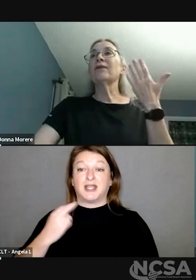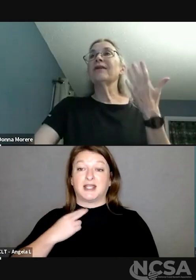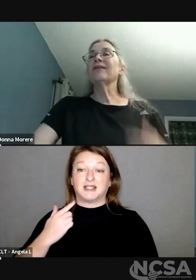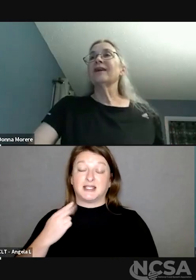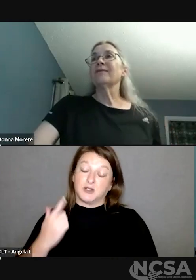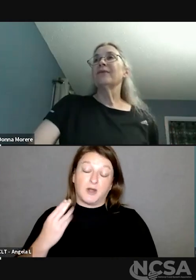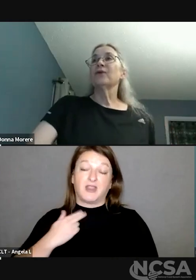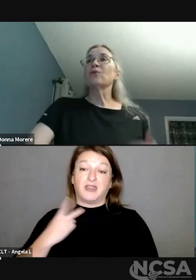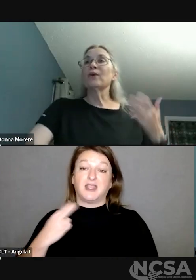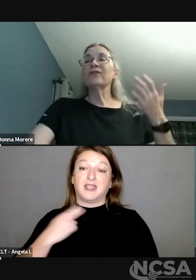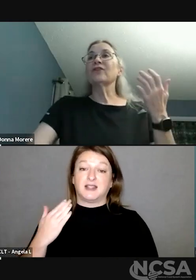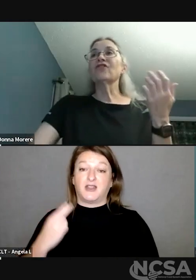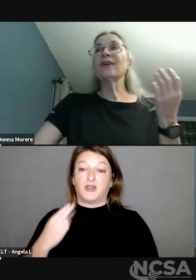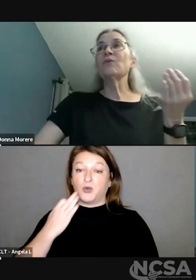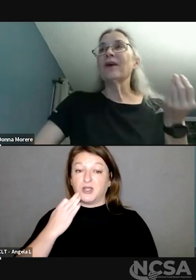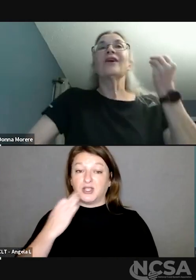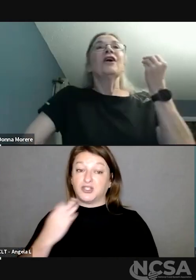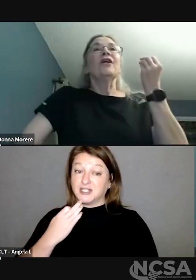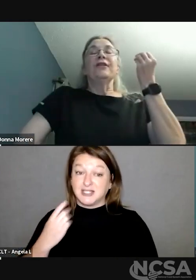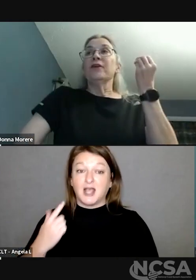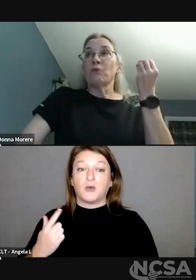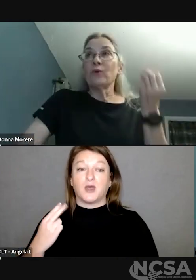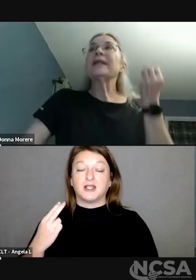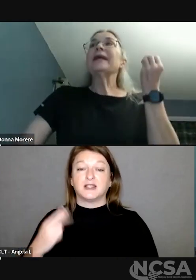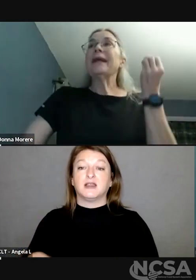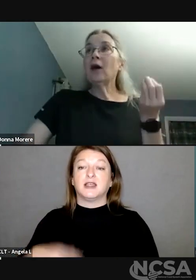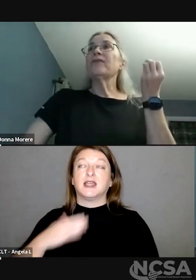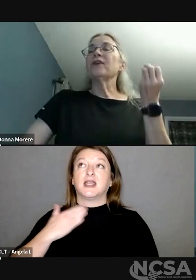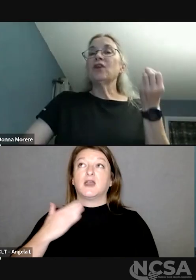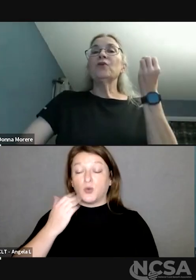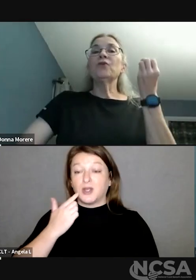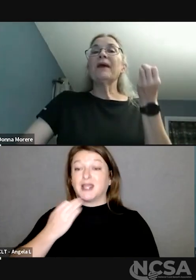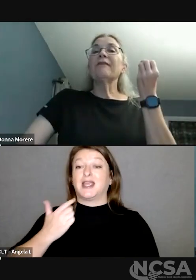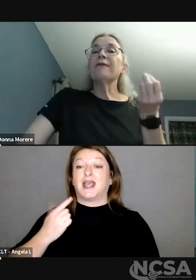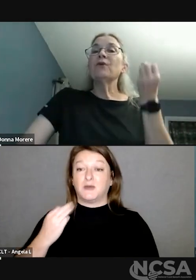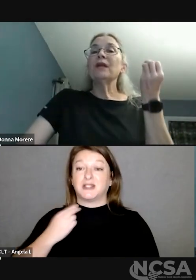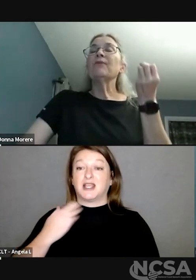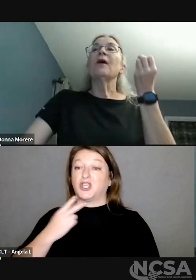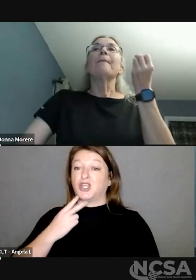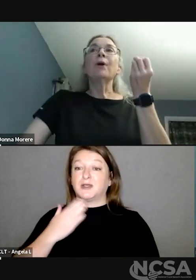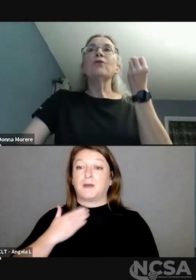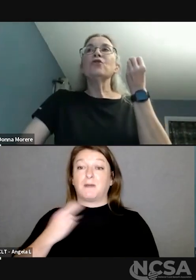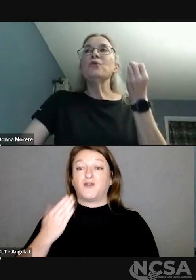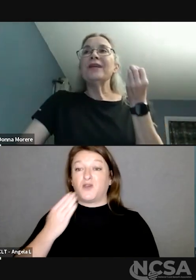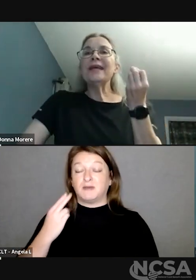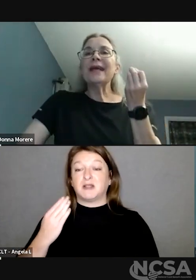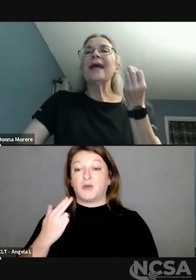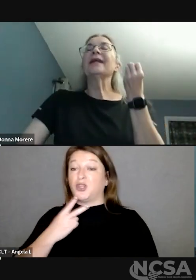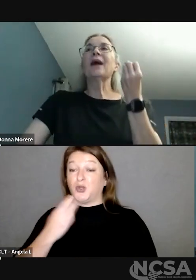things that the research said was it really helps the cues make phonemes both unique and concrete.